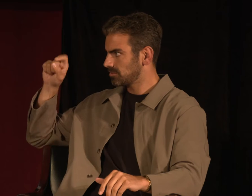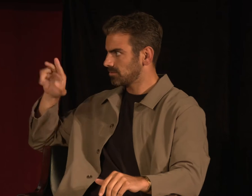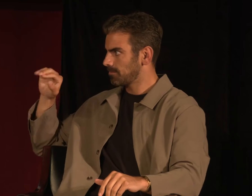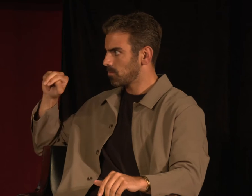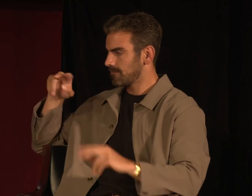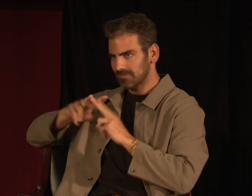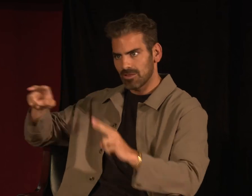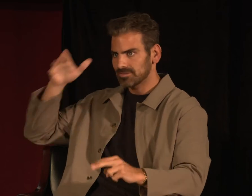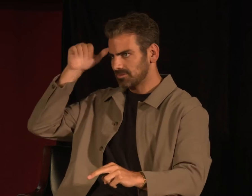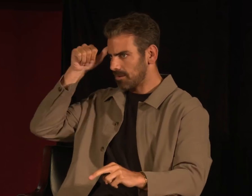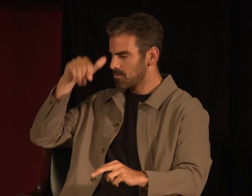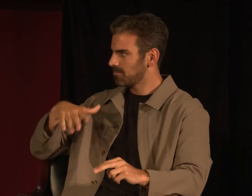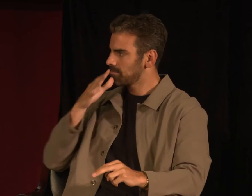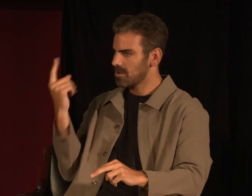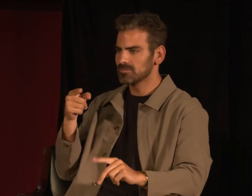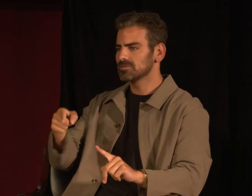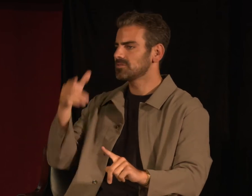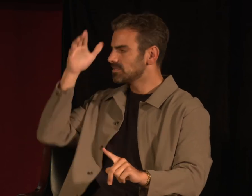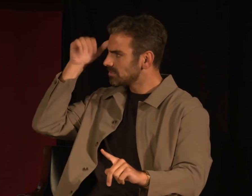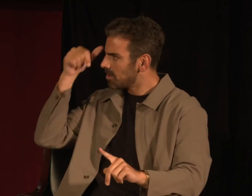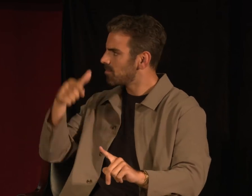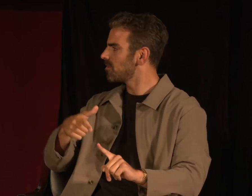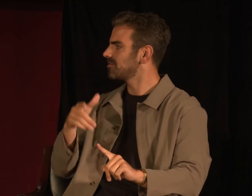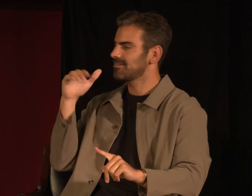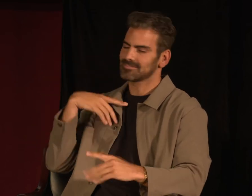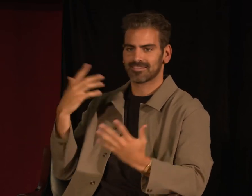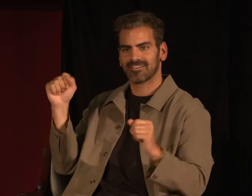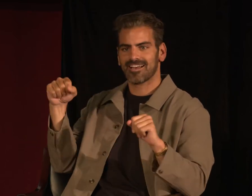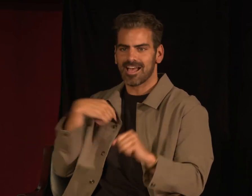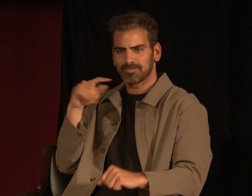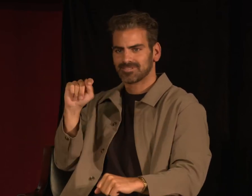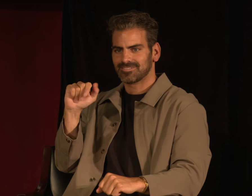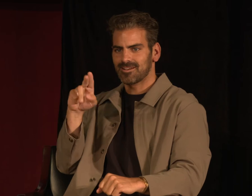I was mischievous and I was incredibly stubborn. I was incredibly stubborn. My mother always told me I was a stubborn as mule,